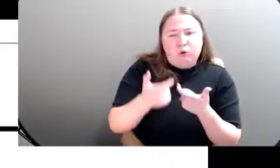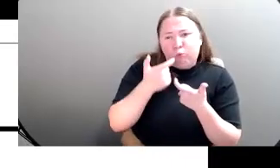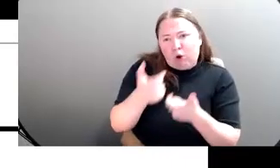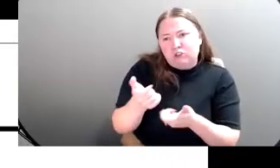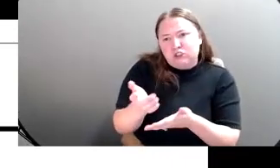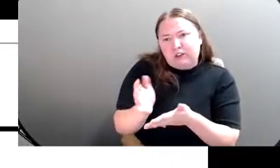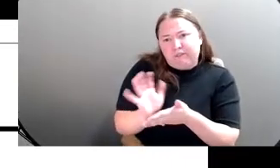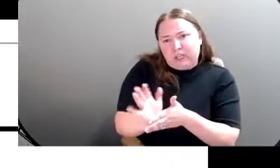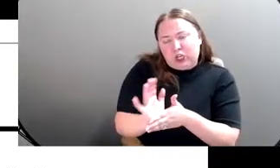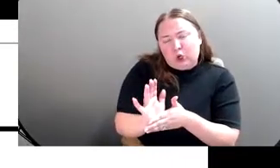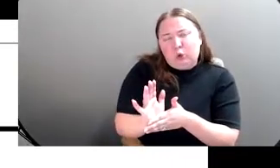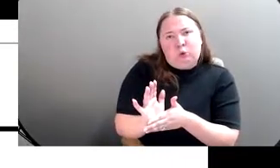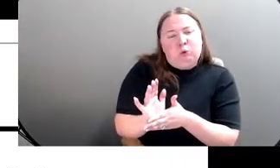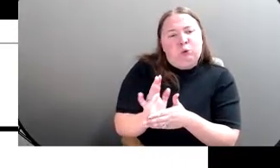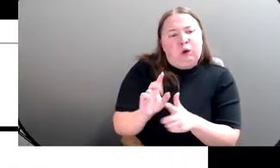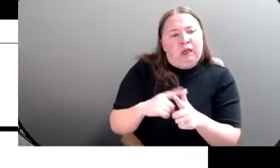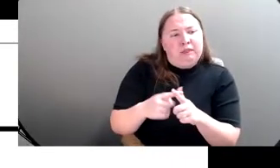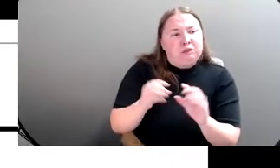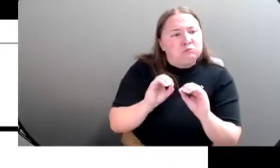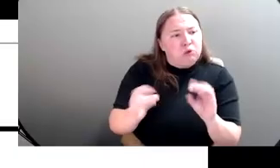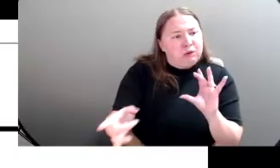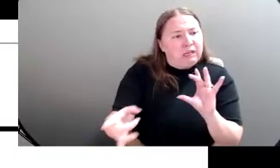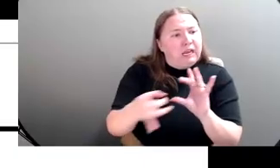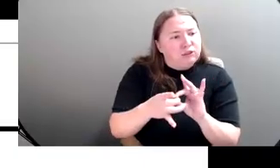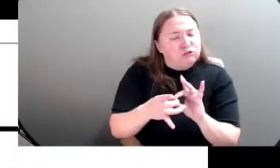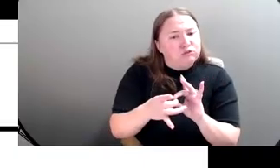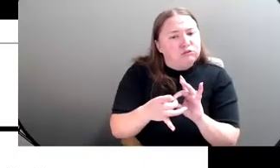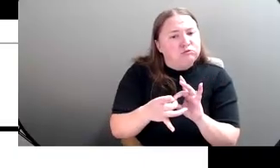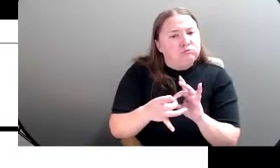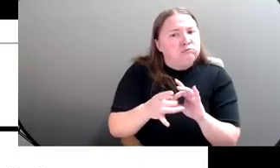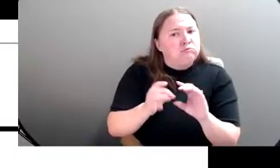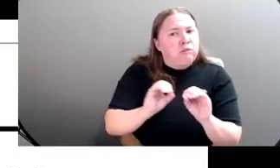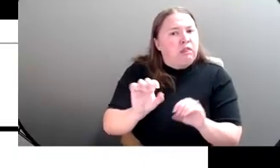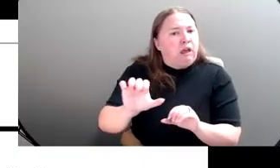and there's no connection or nothing else that they do.